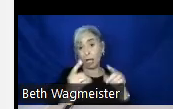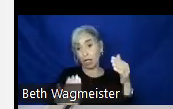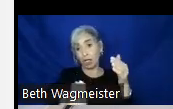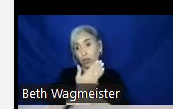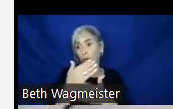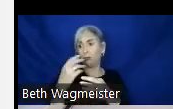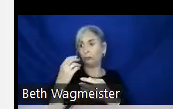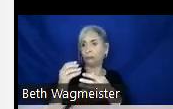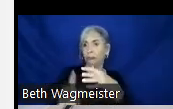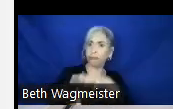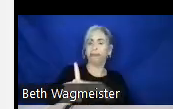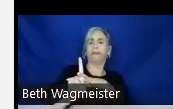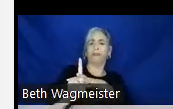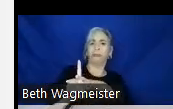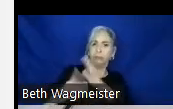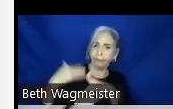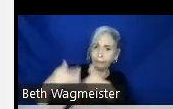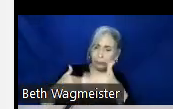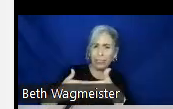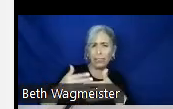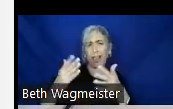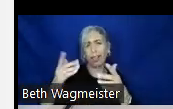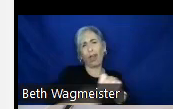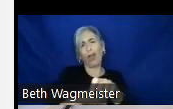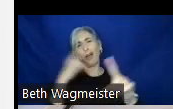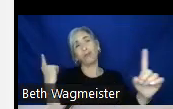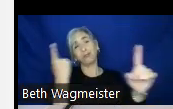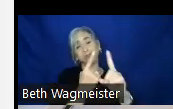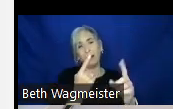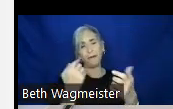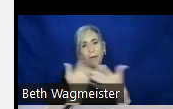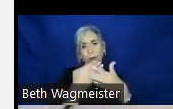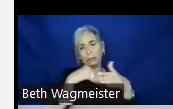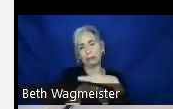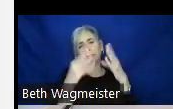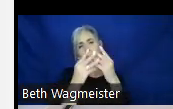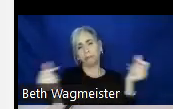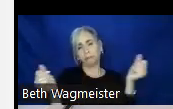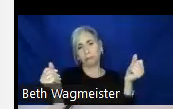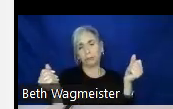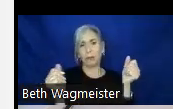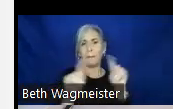is a long term thing. But these sorts of features, it has built in, I think they're really helpful.